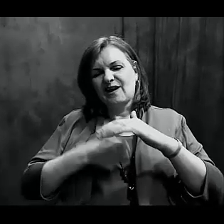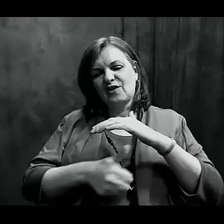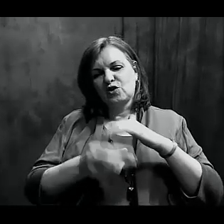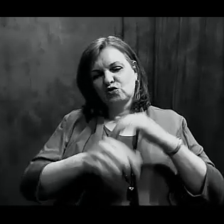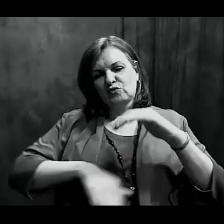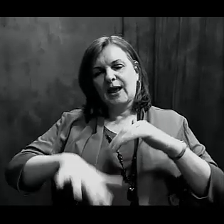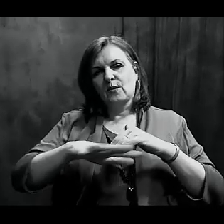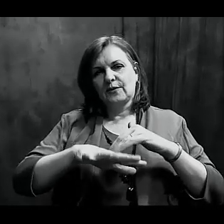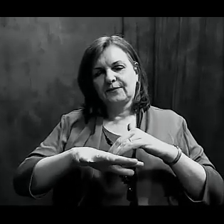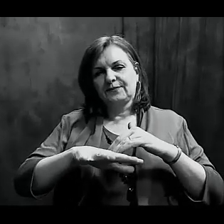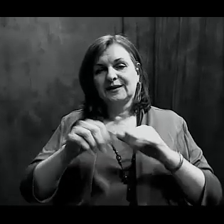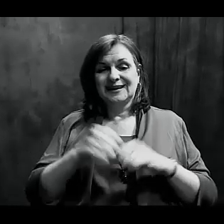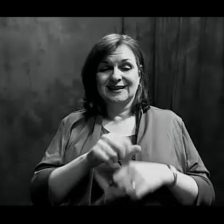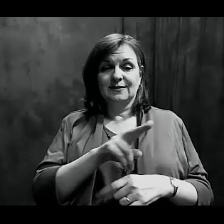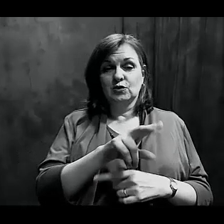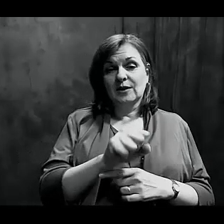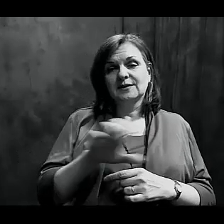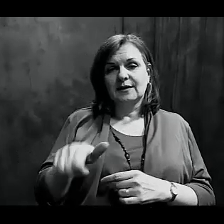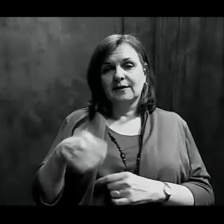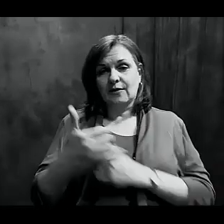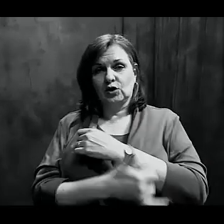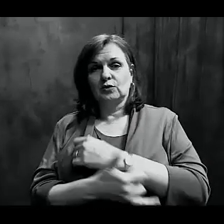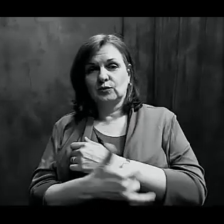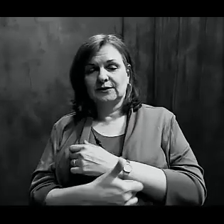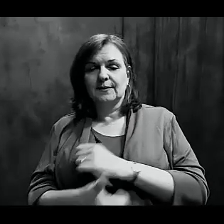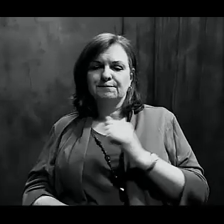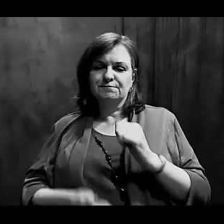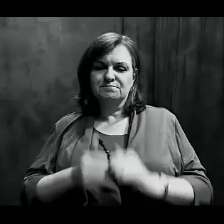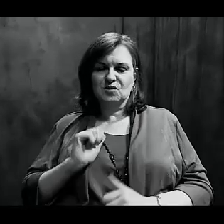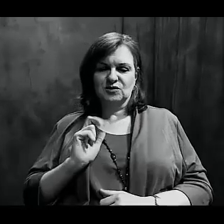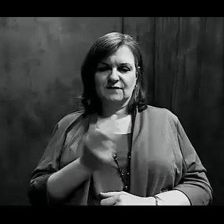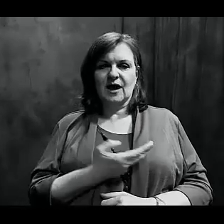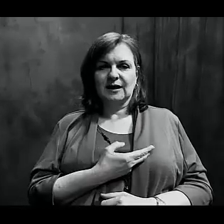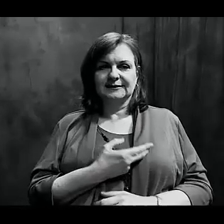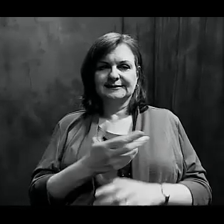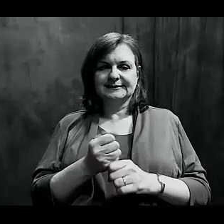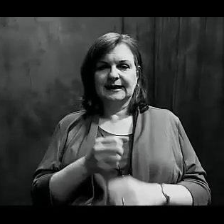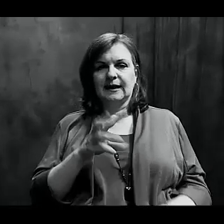countries as well most of what we get it from our well water